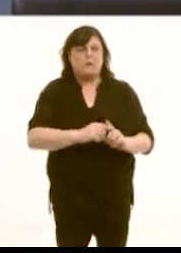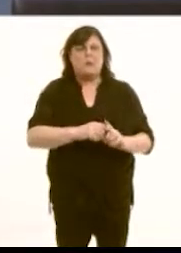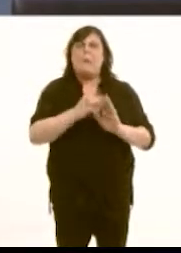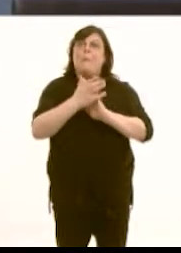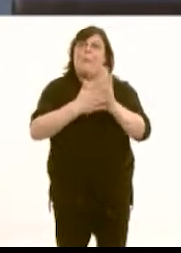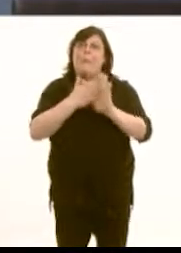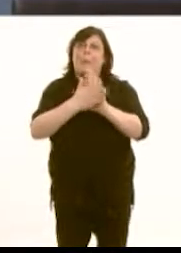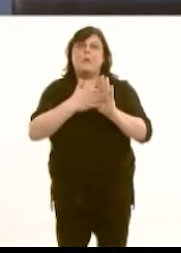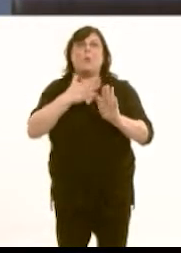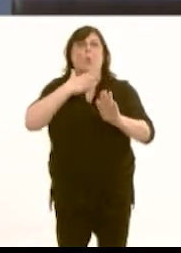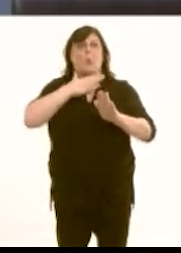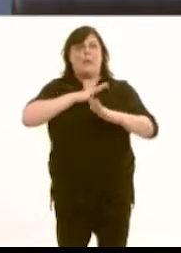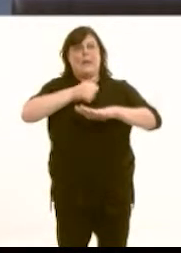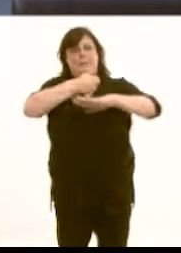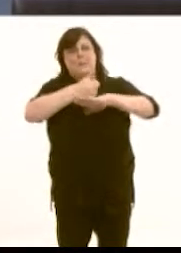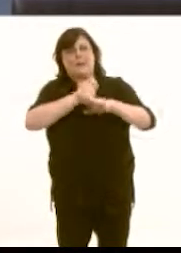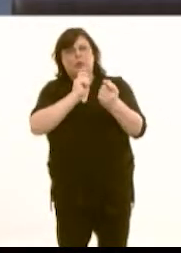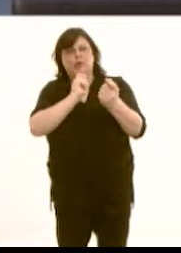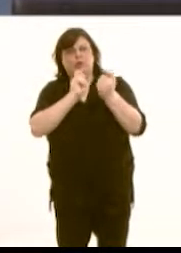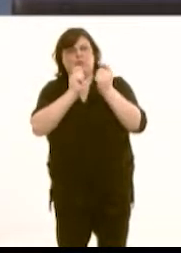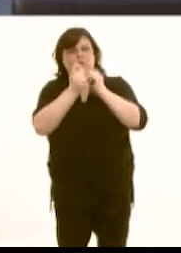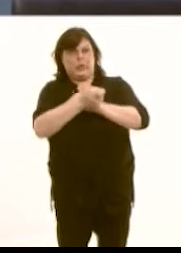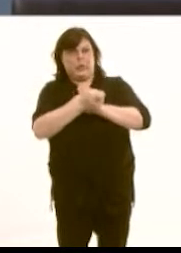in the way we inspect our health services.